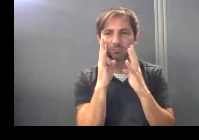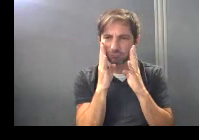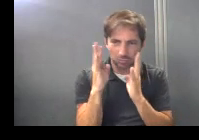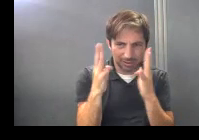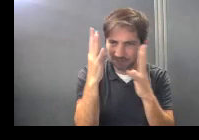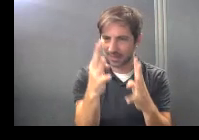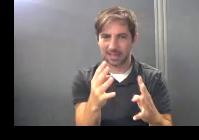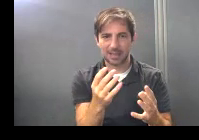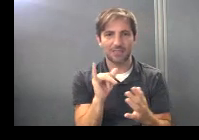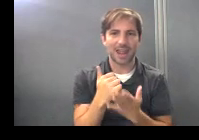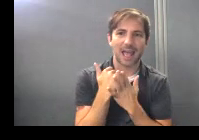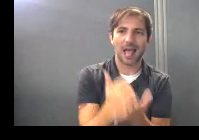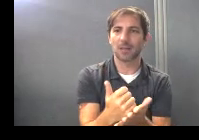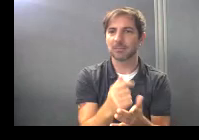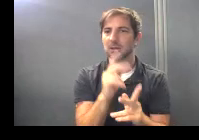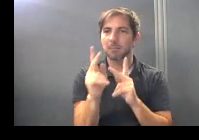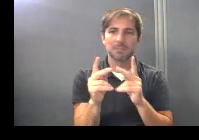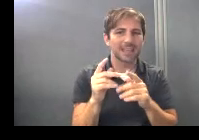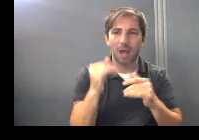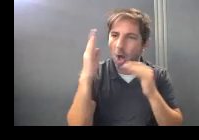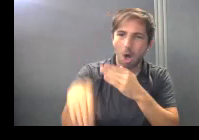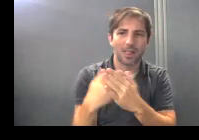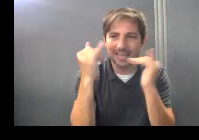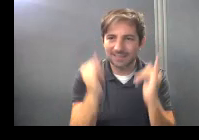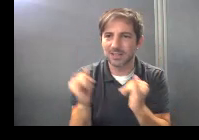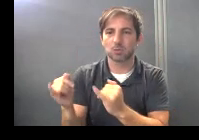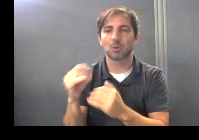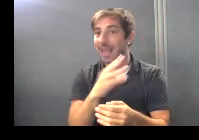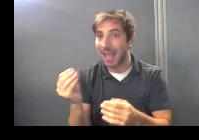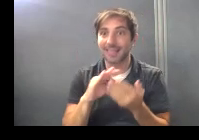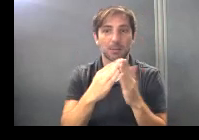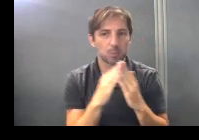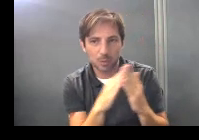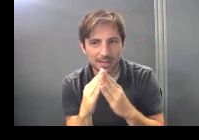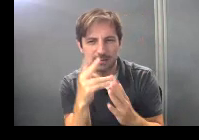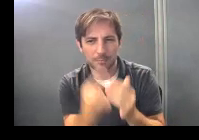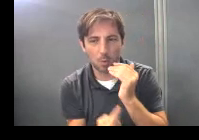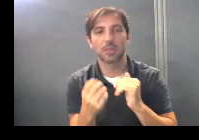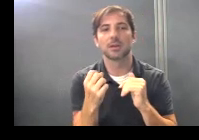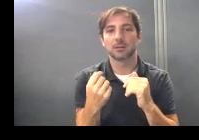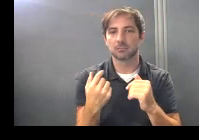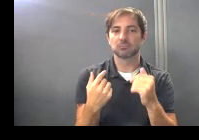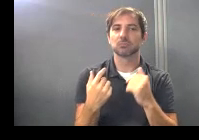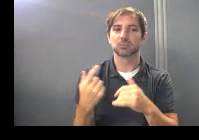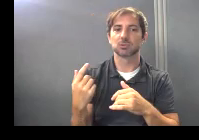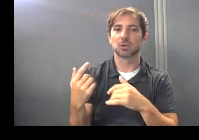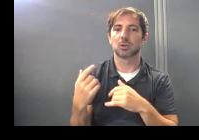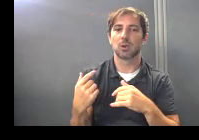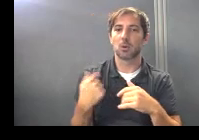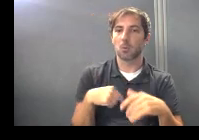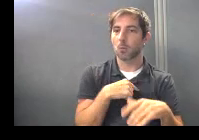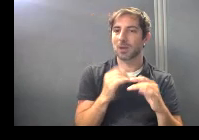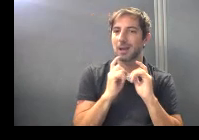BENEFIT OF INDIVIDUALS AND COMMUNITIES. WE AWARD $115 MILLION EACH YEAR TO ORGANIZATIONS